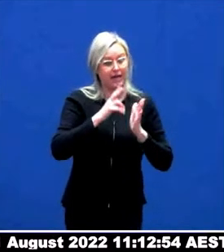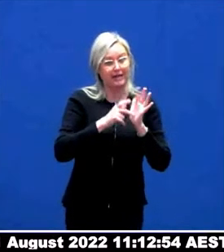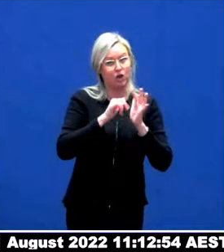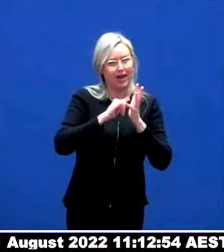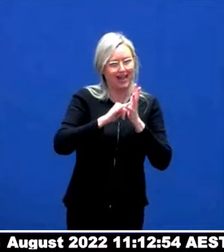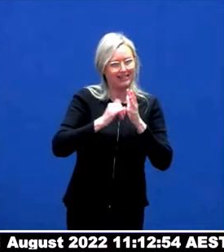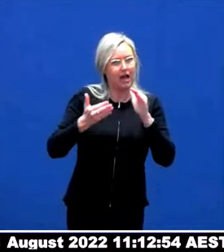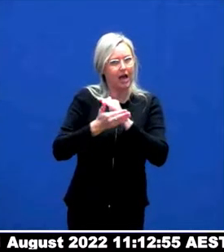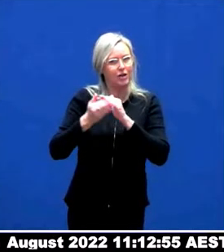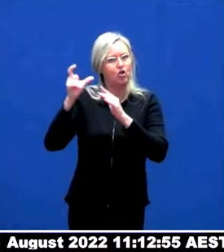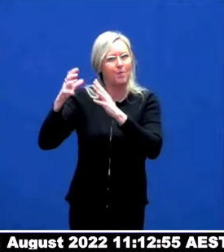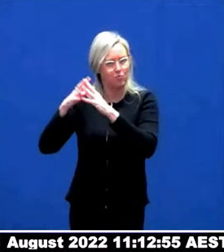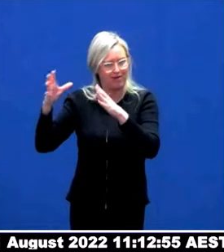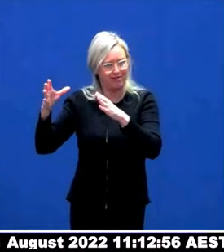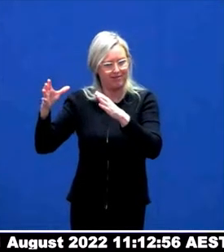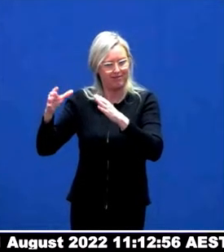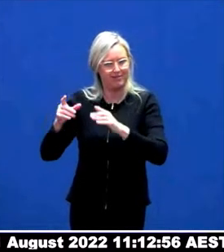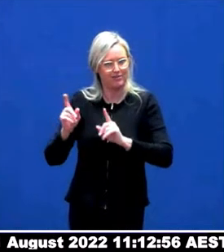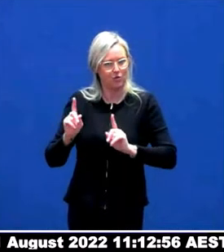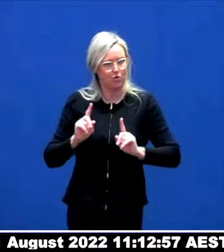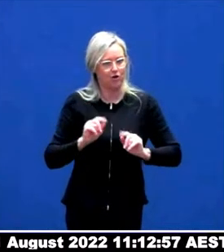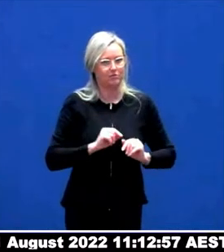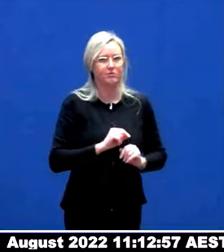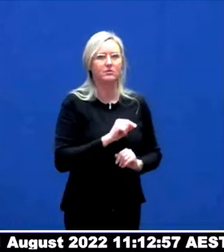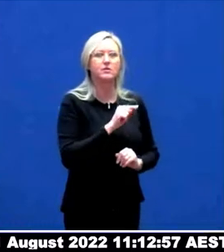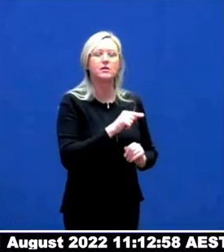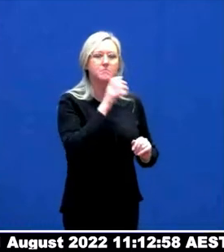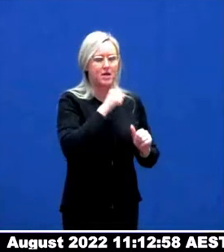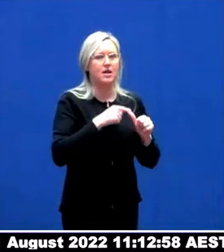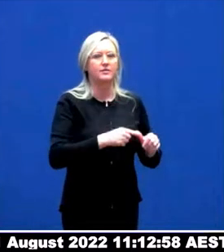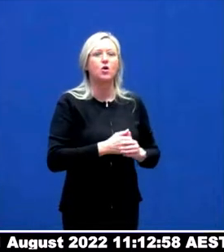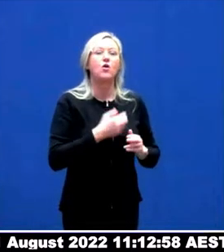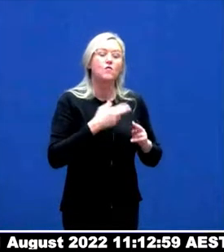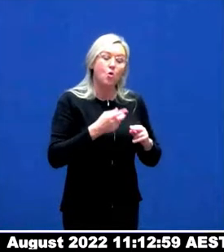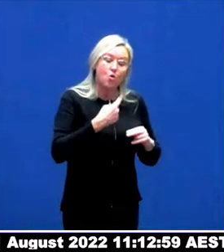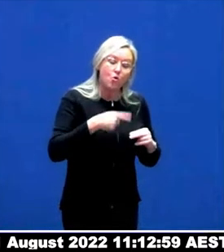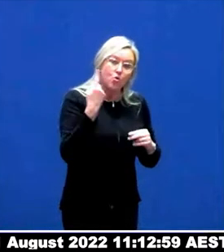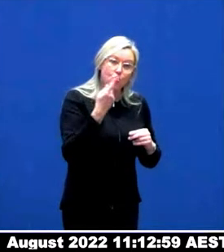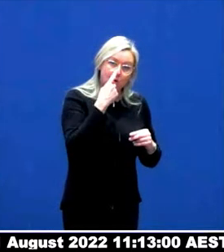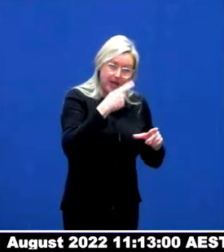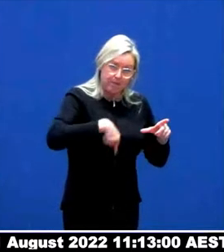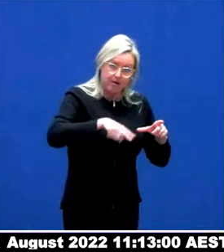What can we do about this? MATTHEW FLAVEL: Sorry. In relation to those NDIS participants, I think it is very much in the purview of the